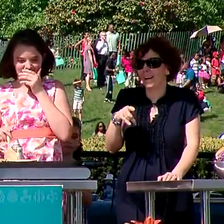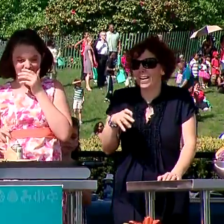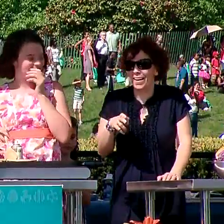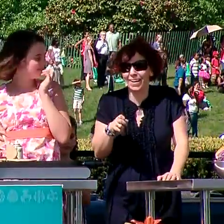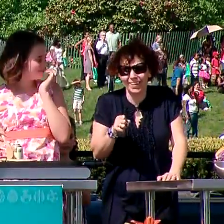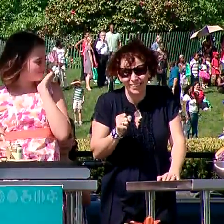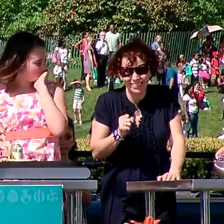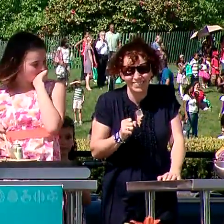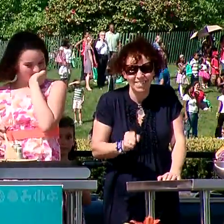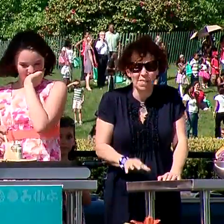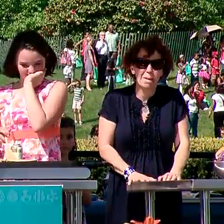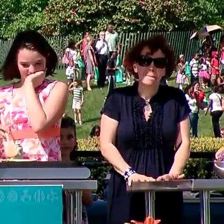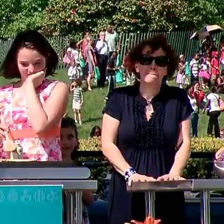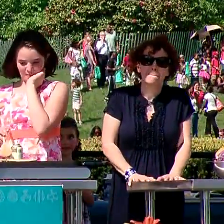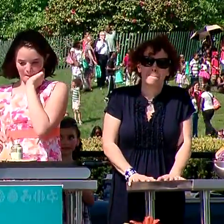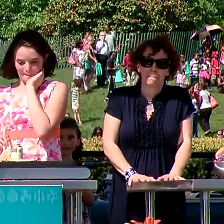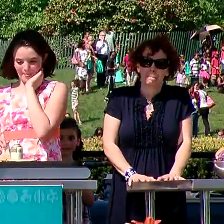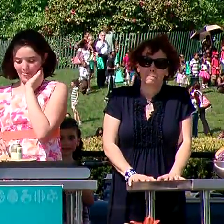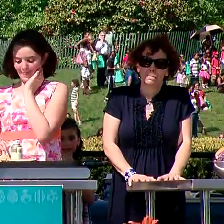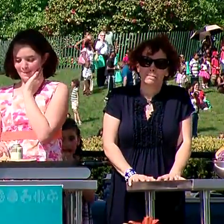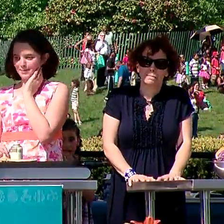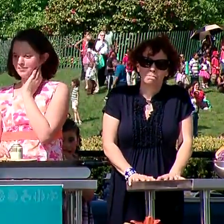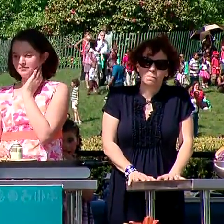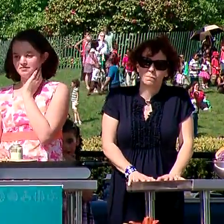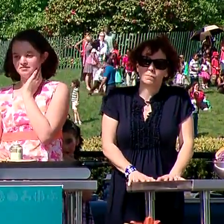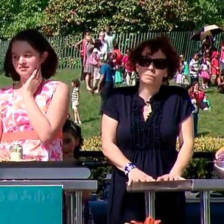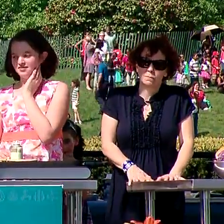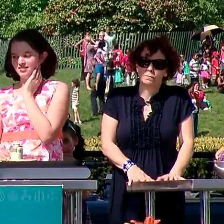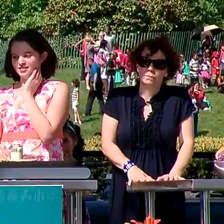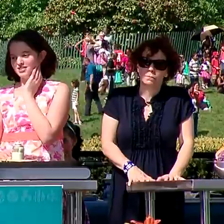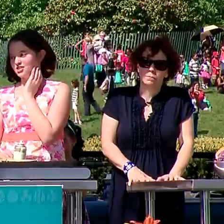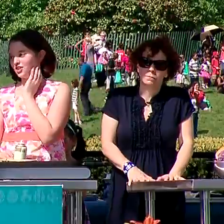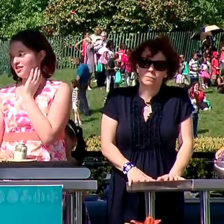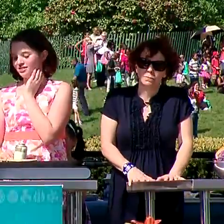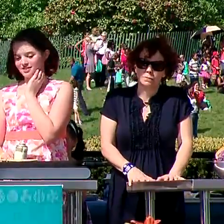Do you like oranges?